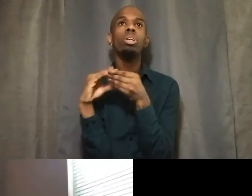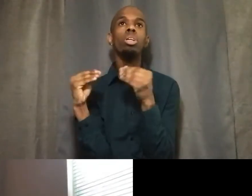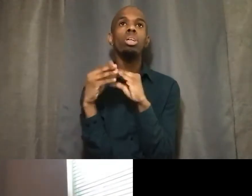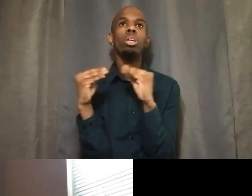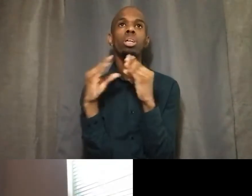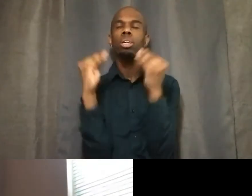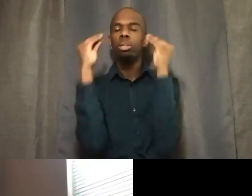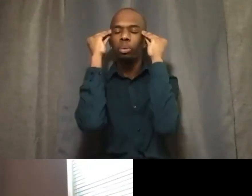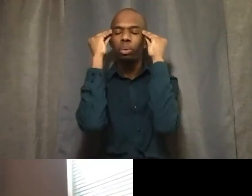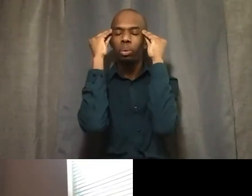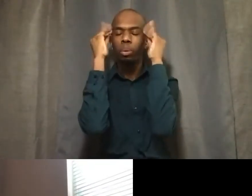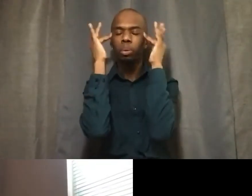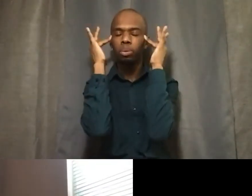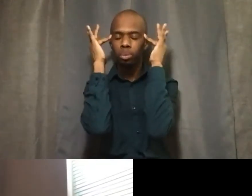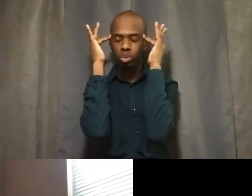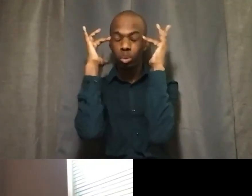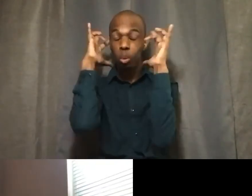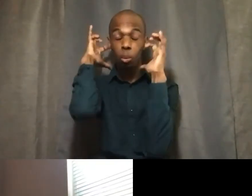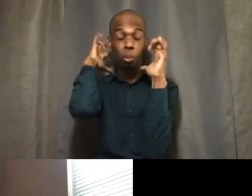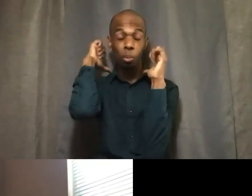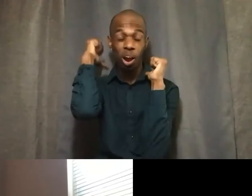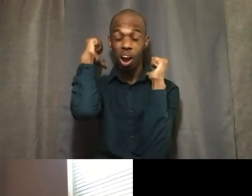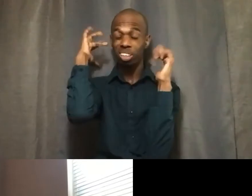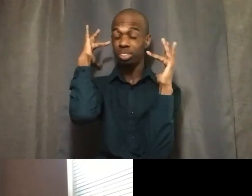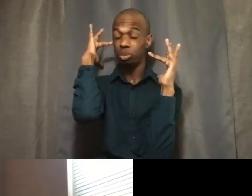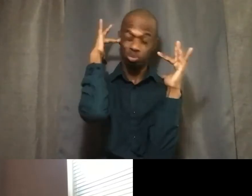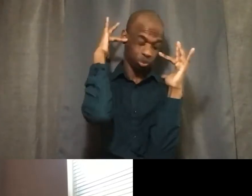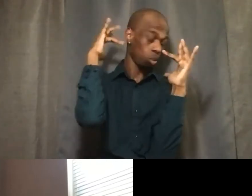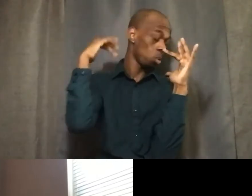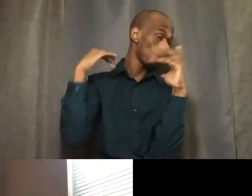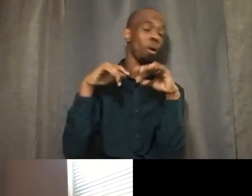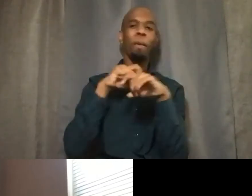But, to have her here with us, her name is Shara Hahn